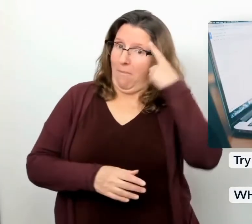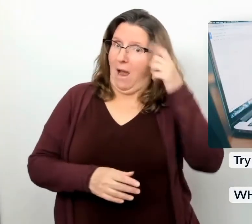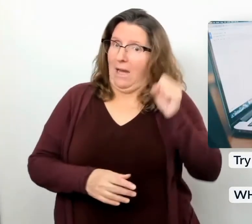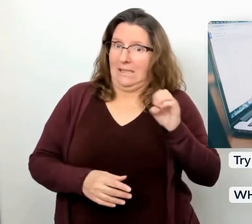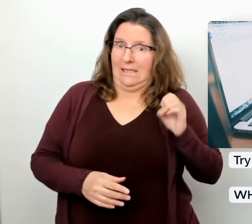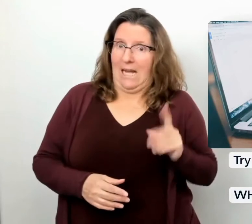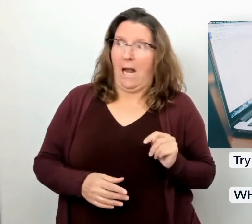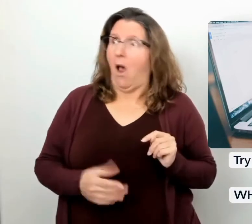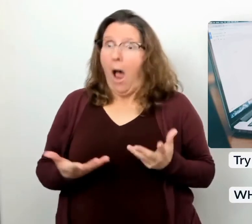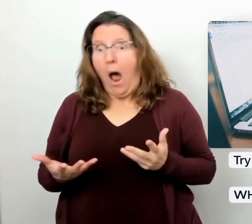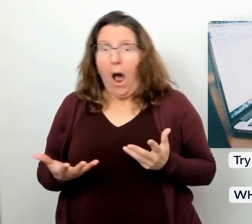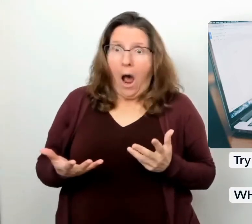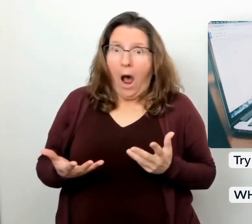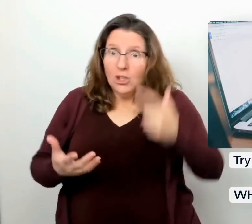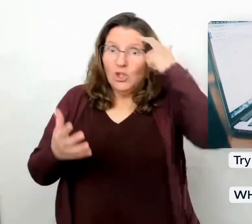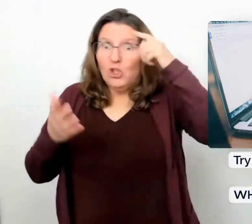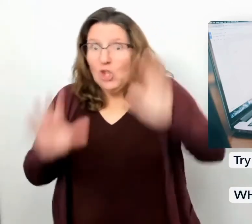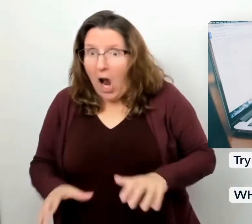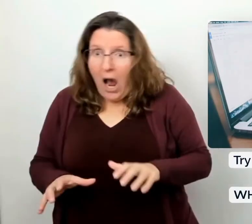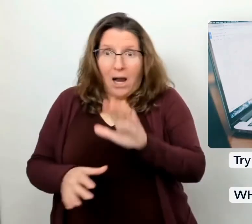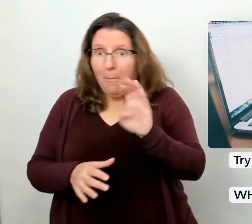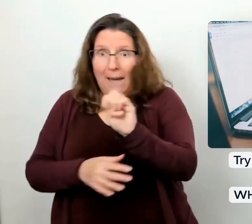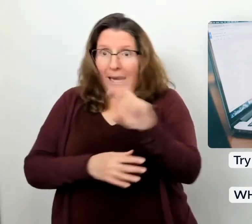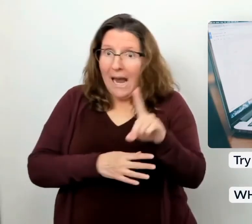Clearly the growth mindset would be excited to learn more about it.